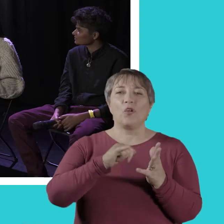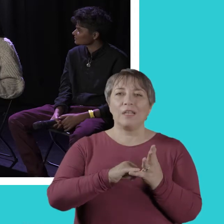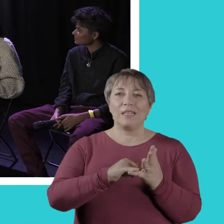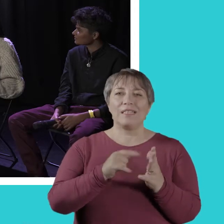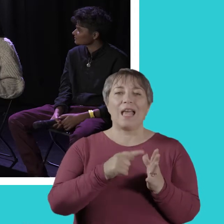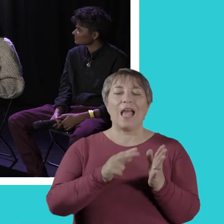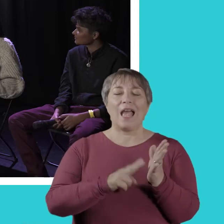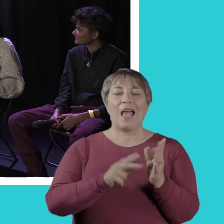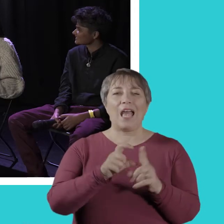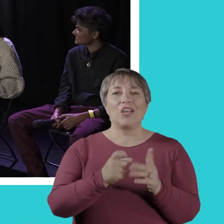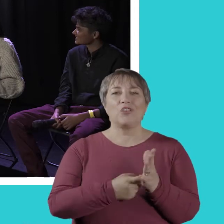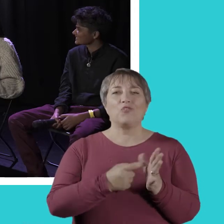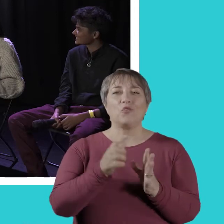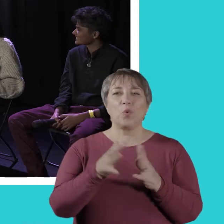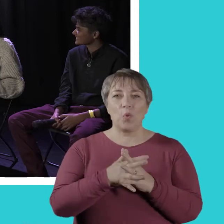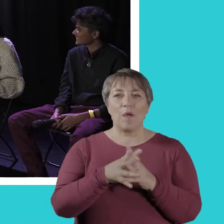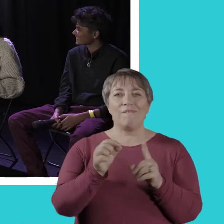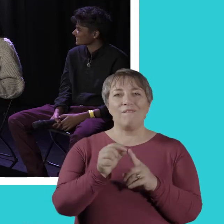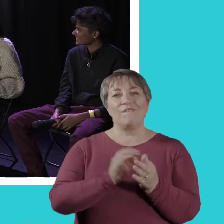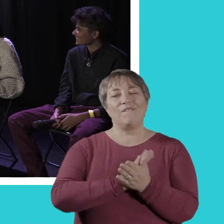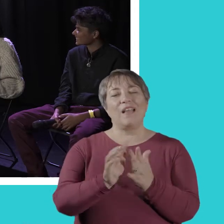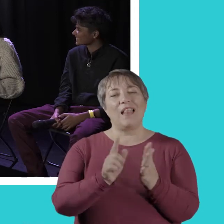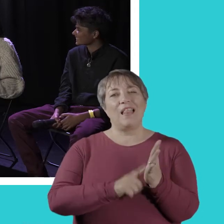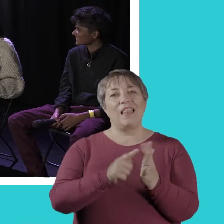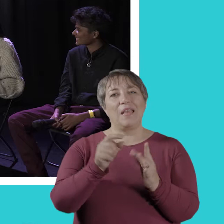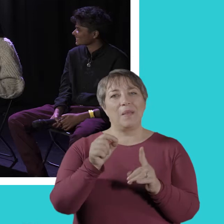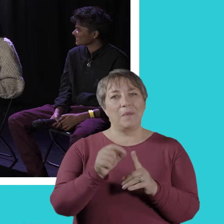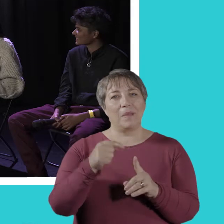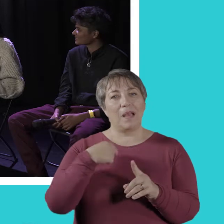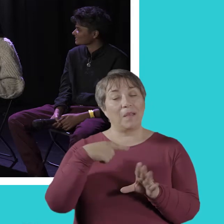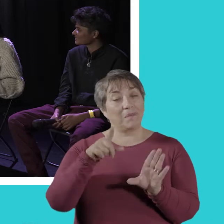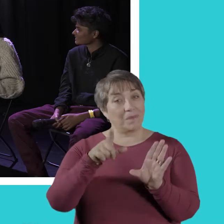i'm quite young I'm quite young. I'm 19 years old but I like to call myself an educator entertainer